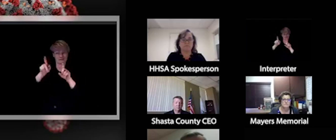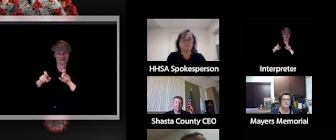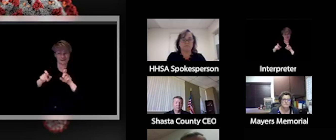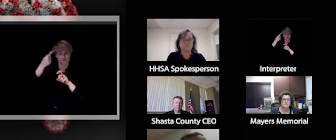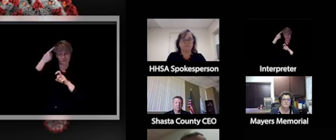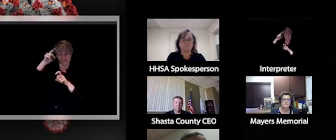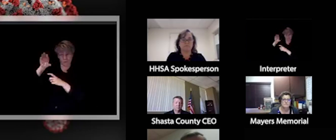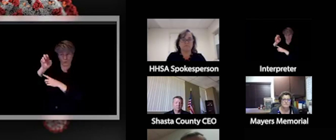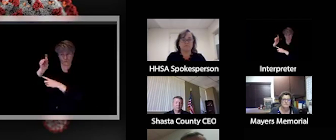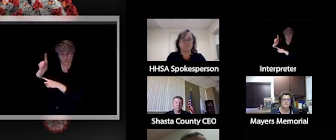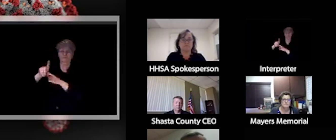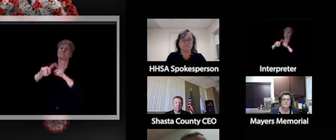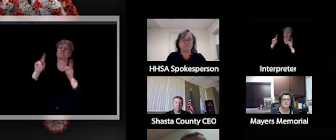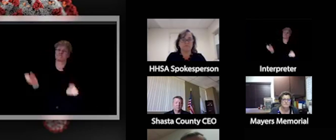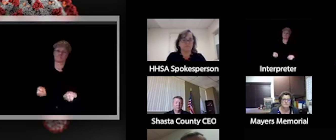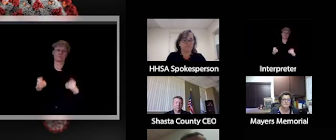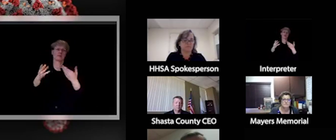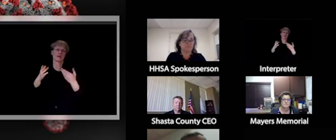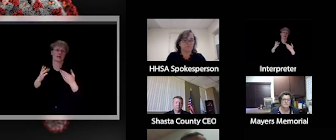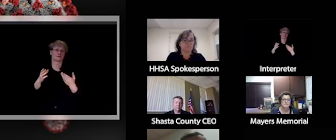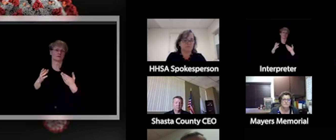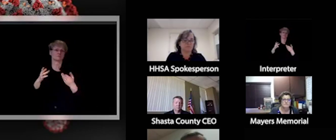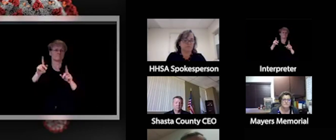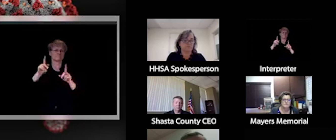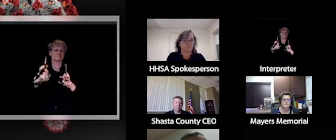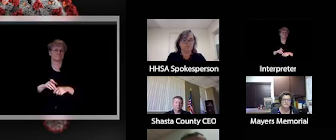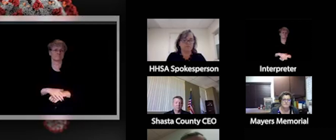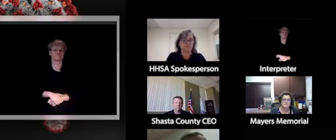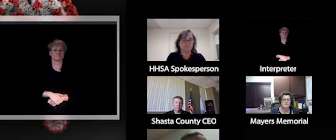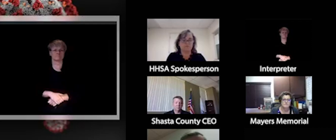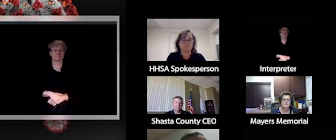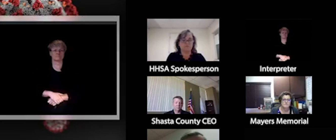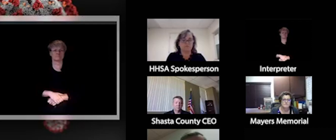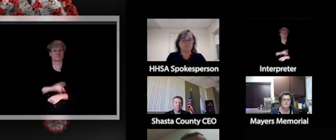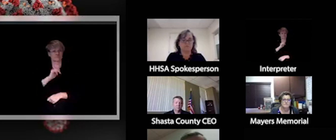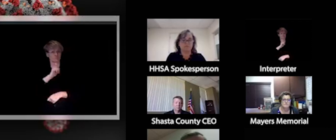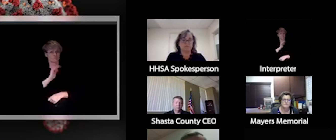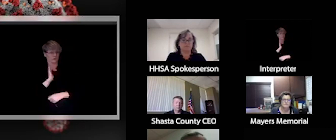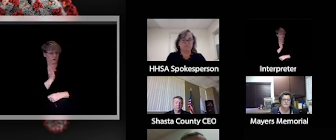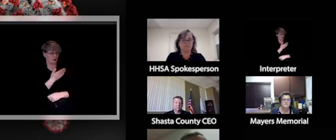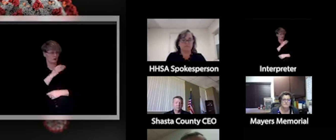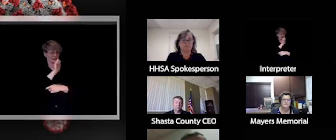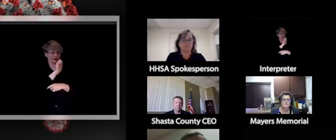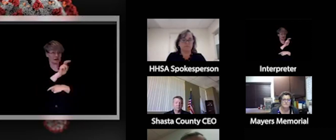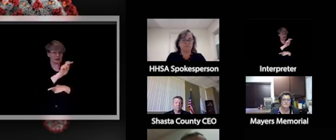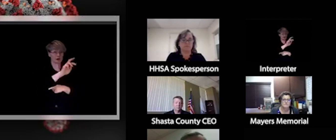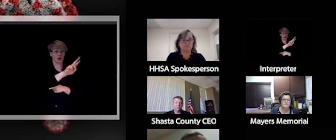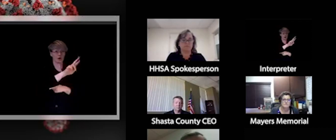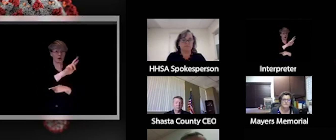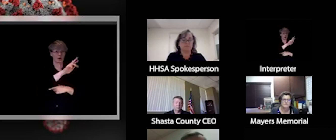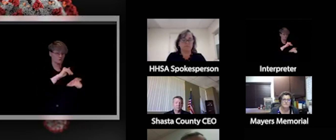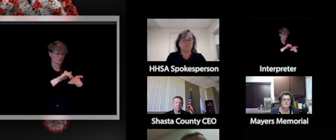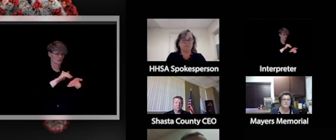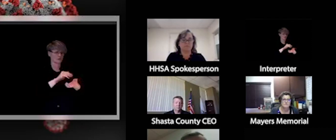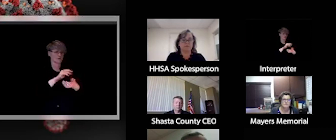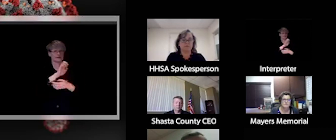infectious disease physician and ER physicians to make that call. They definitely have multi-layer